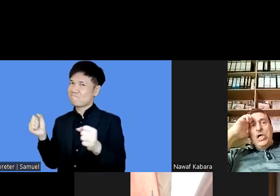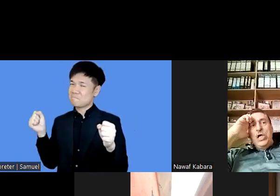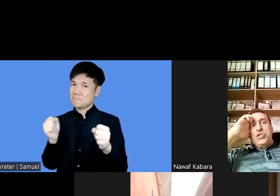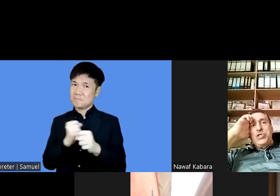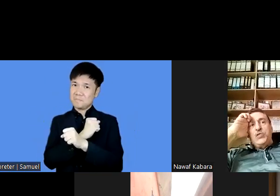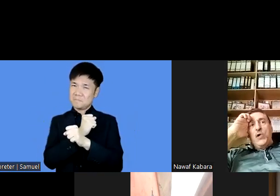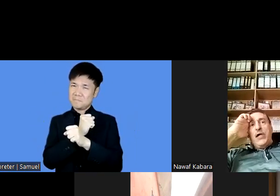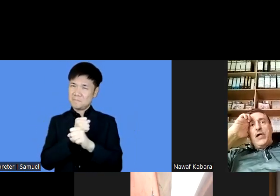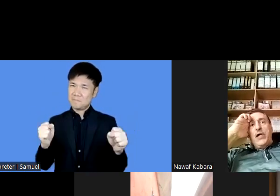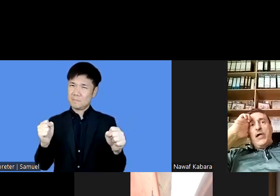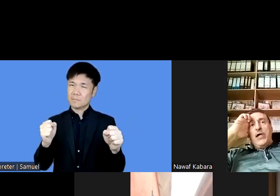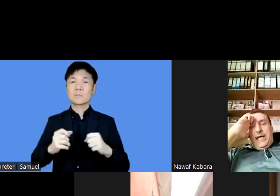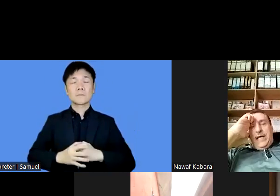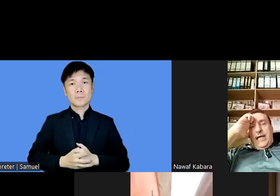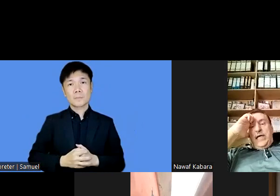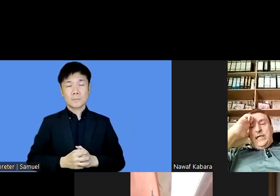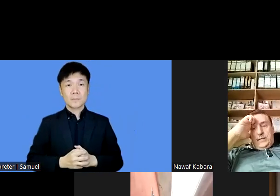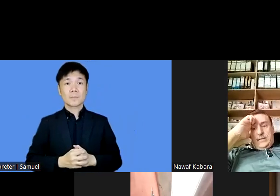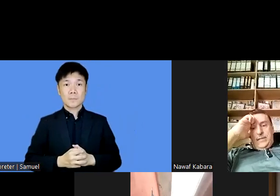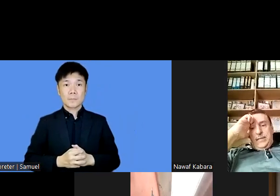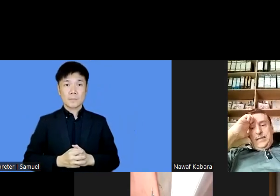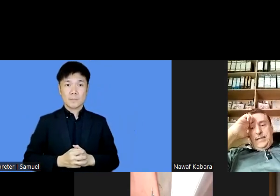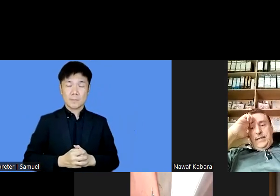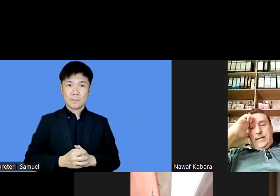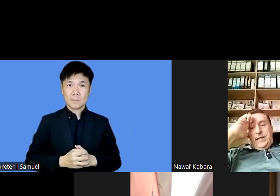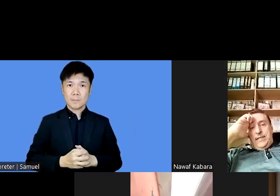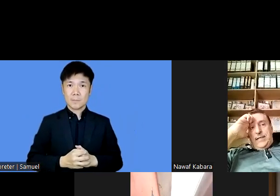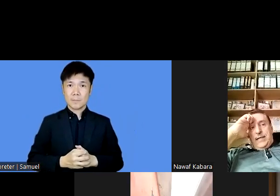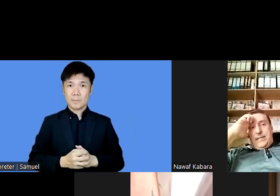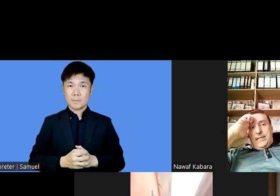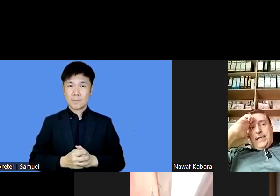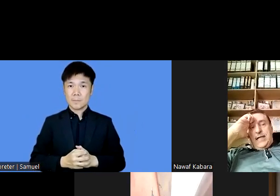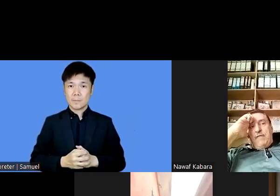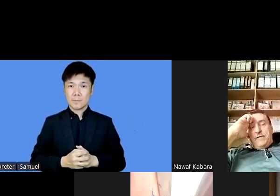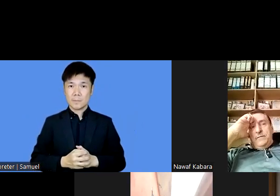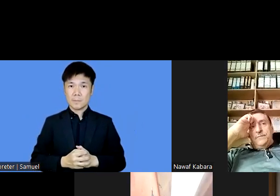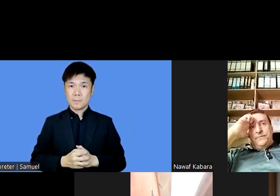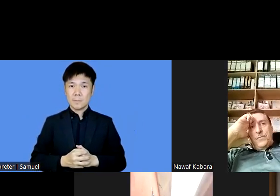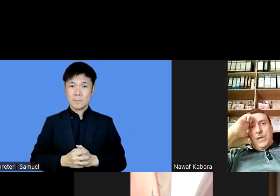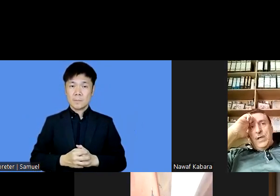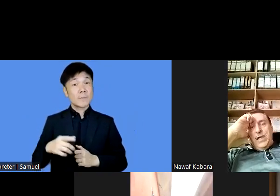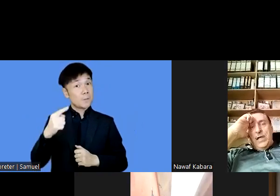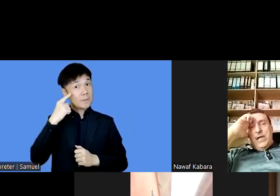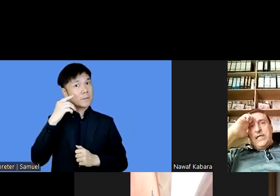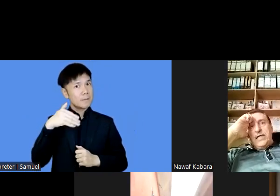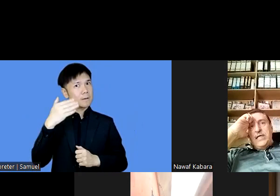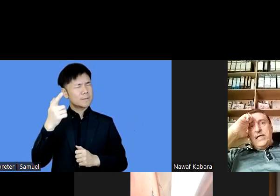So there is work at the legal level that we need to address.